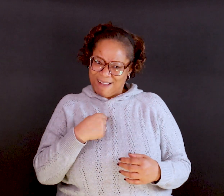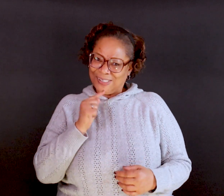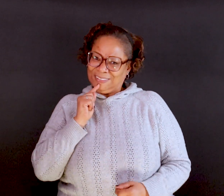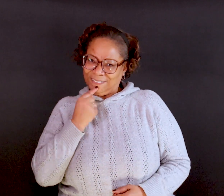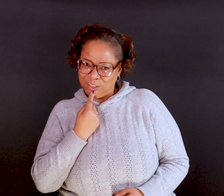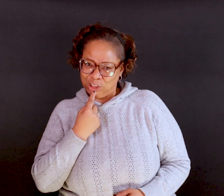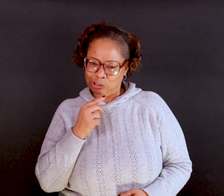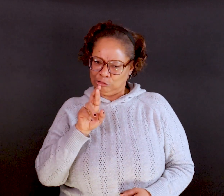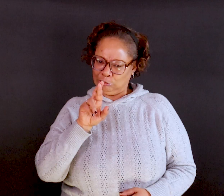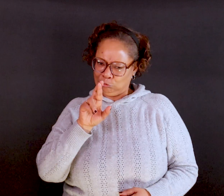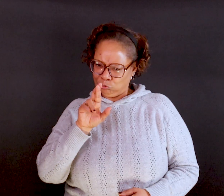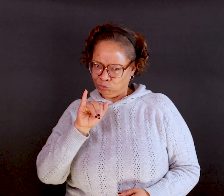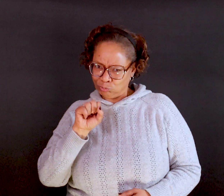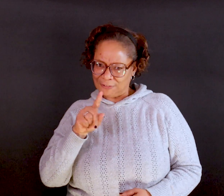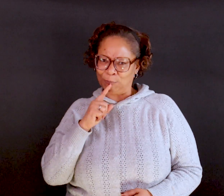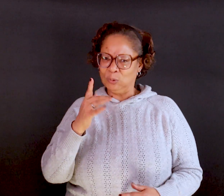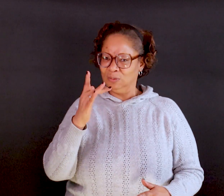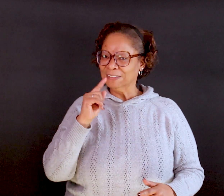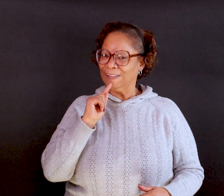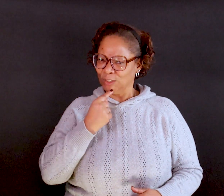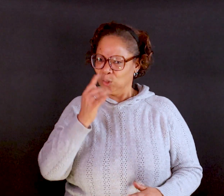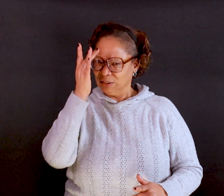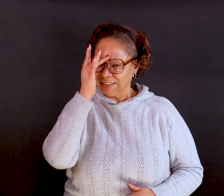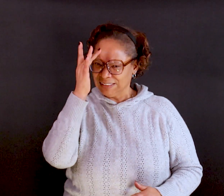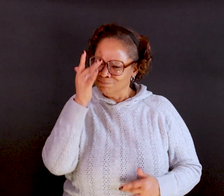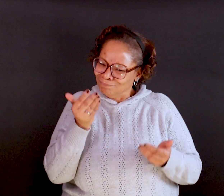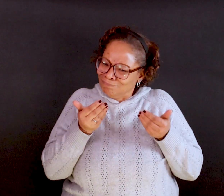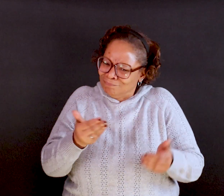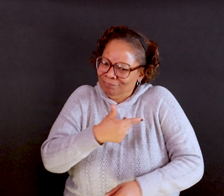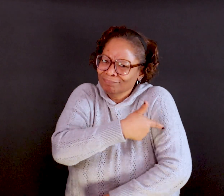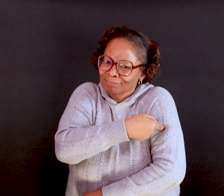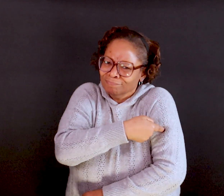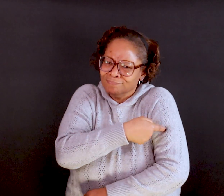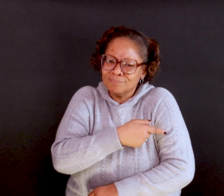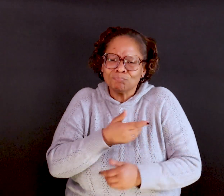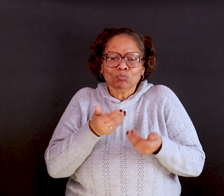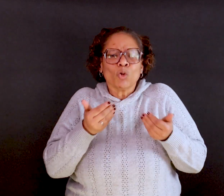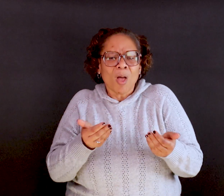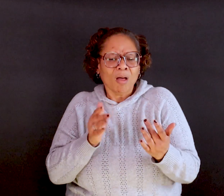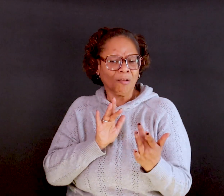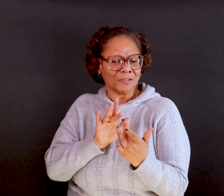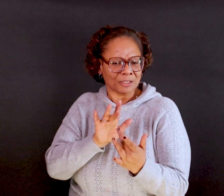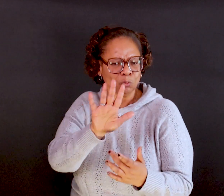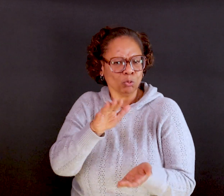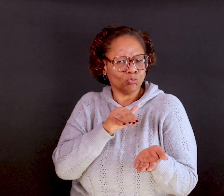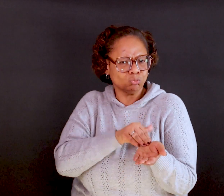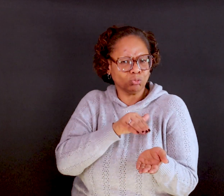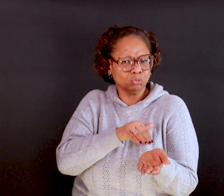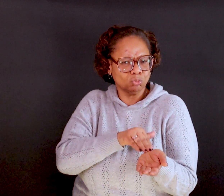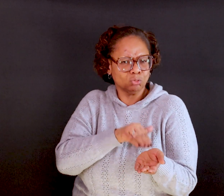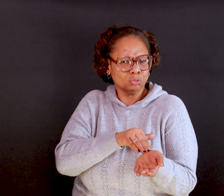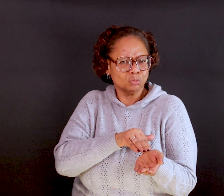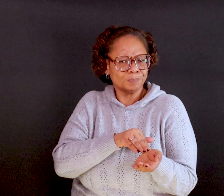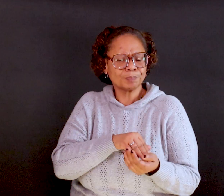and at risk of severe disease. Talk to your health care provider.